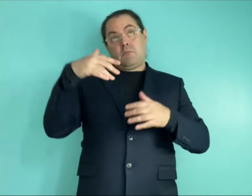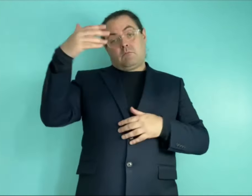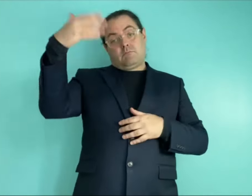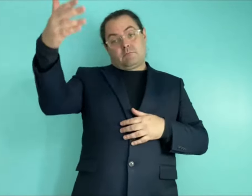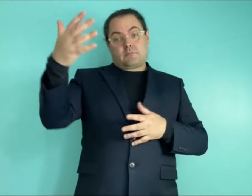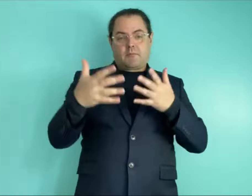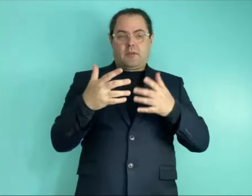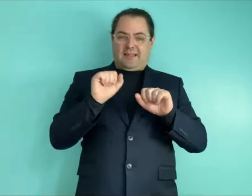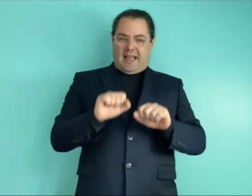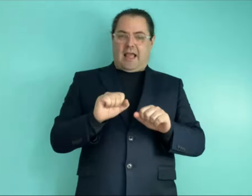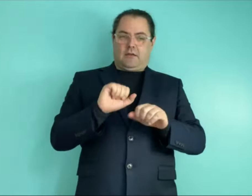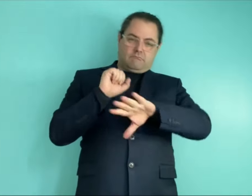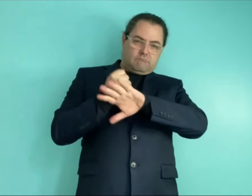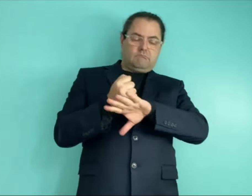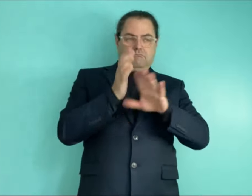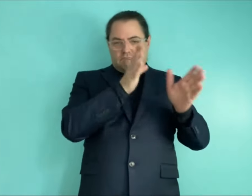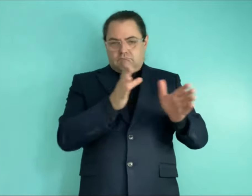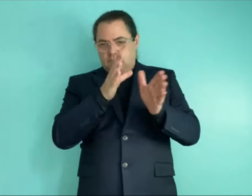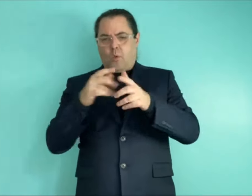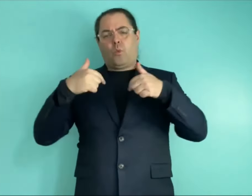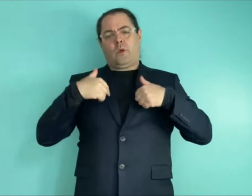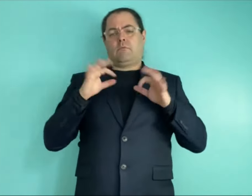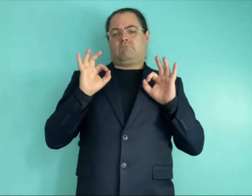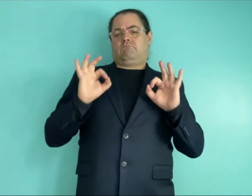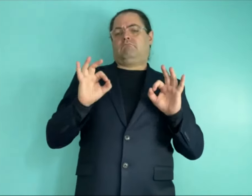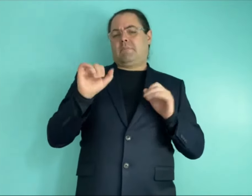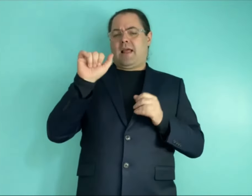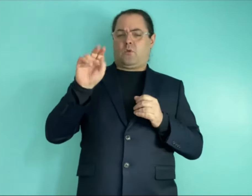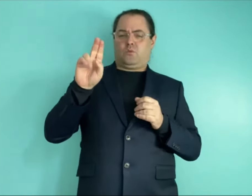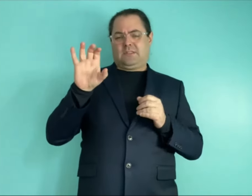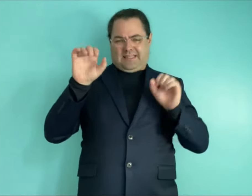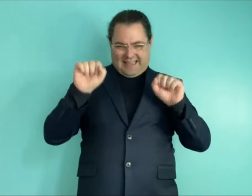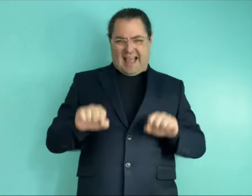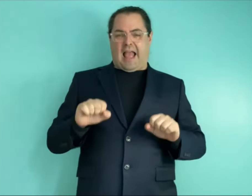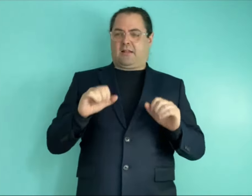we have that power and privilege, a ministerial meeting that will specifically speak